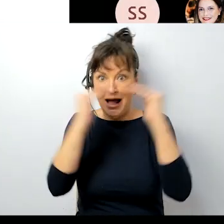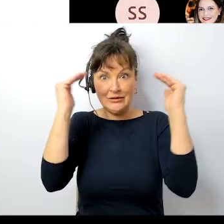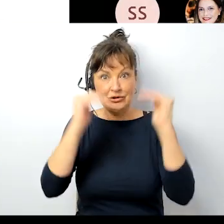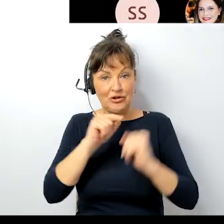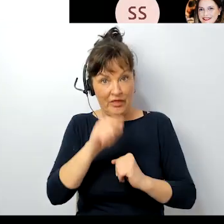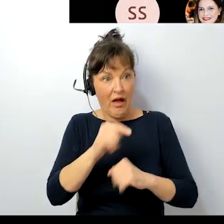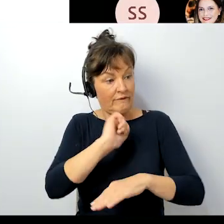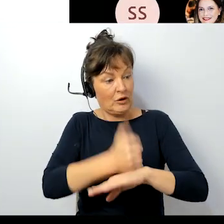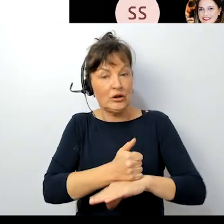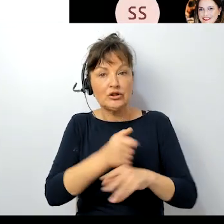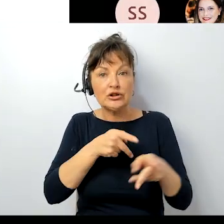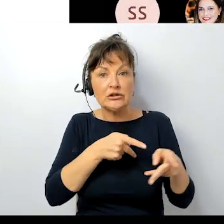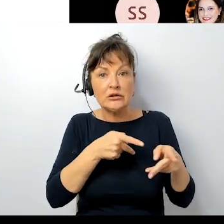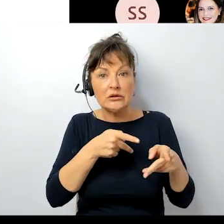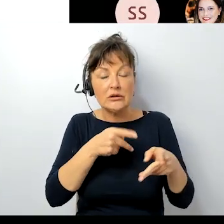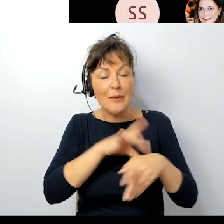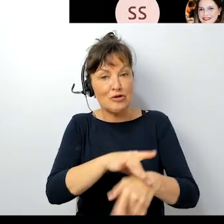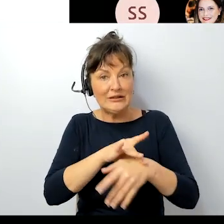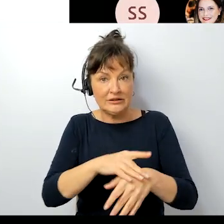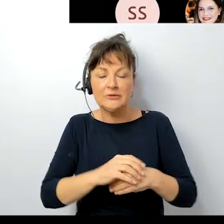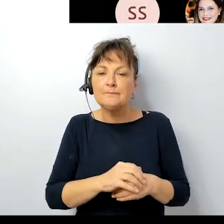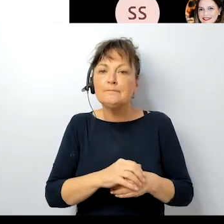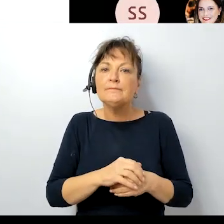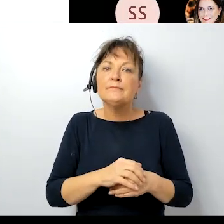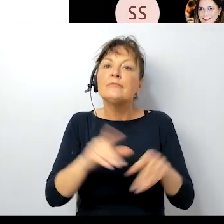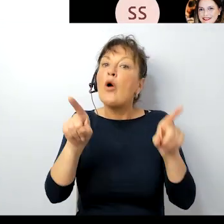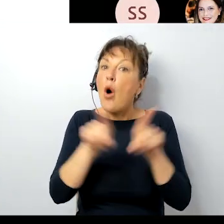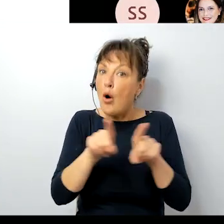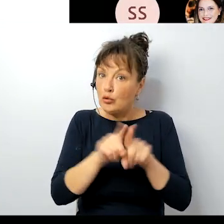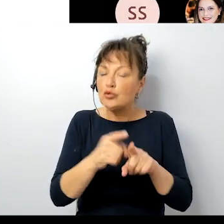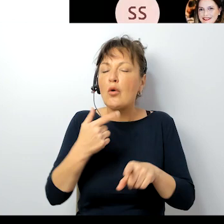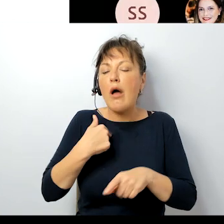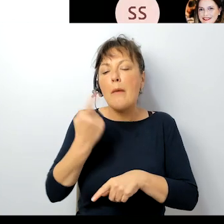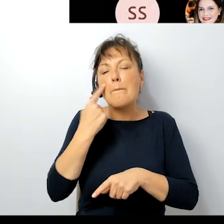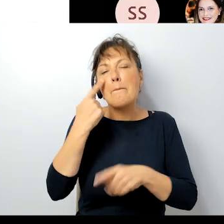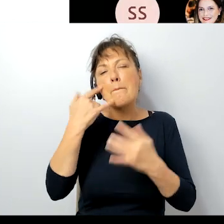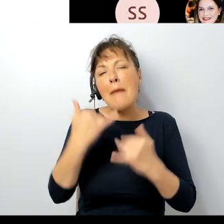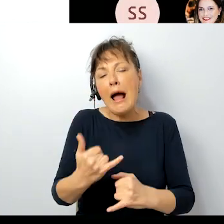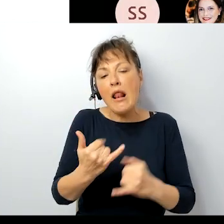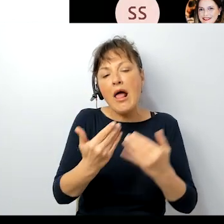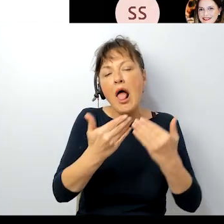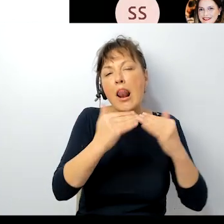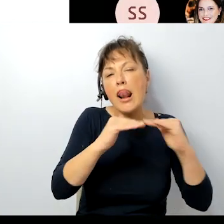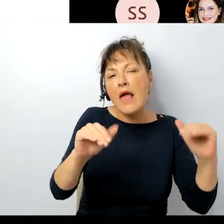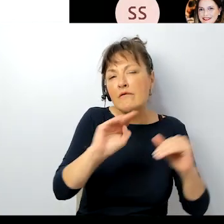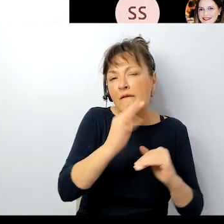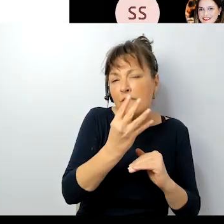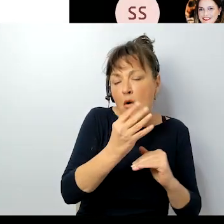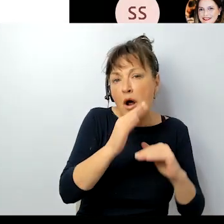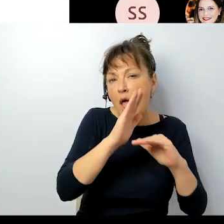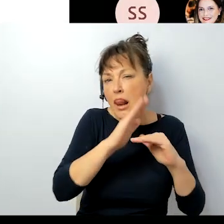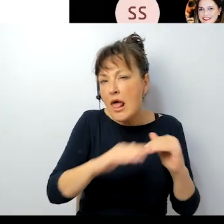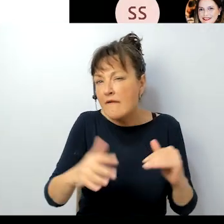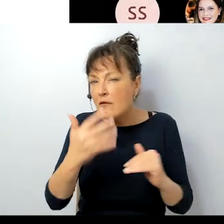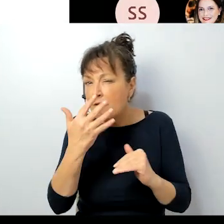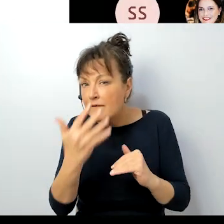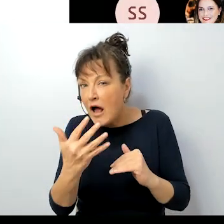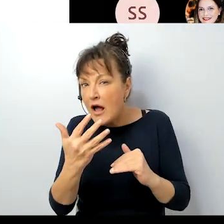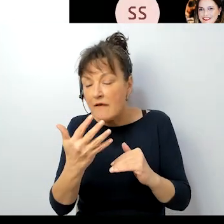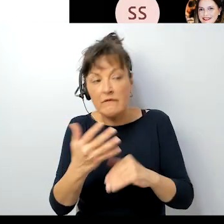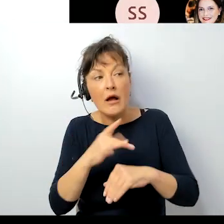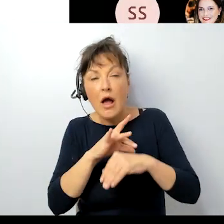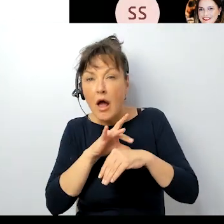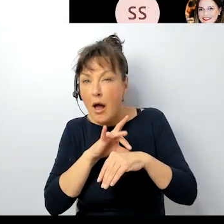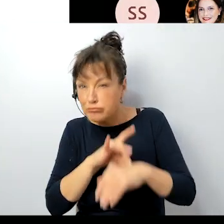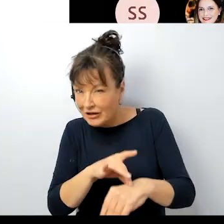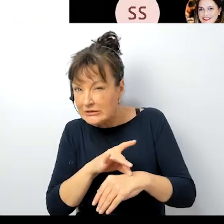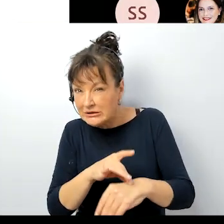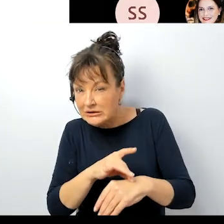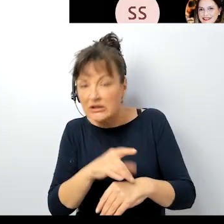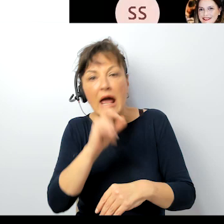Qualifications Framework SCQF level 6. We are also piloting some SCQF level 4 and level 5 Foundation